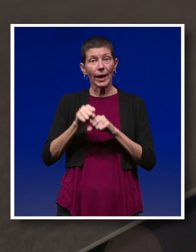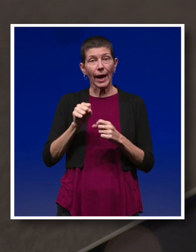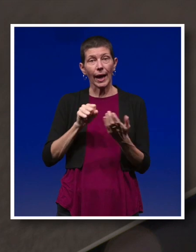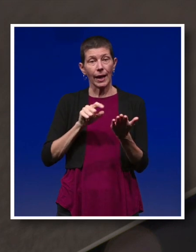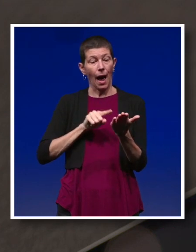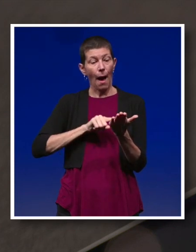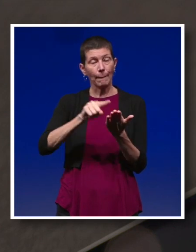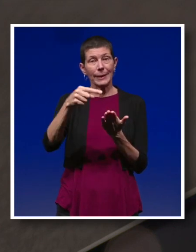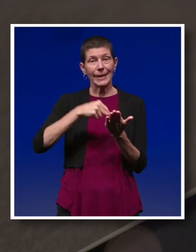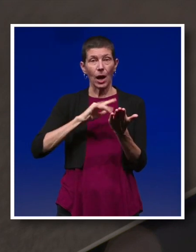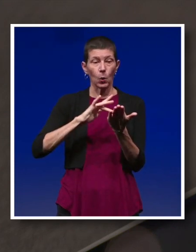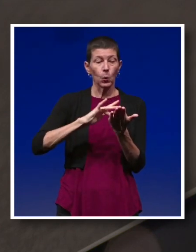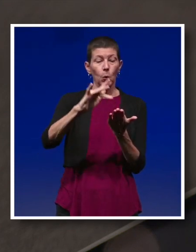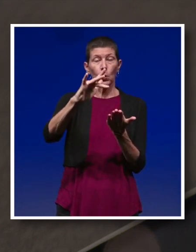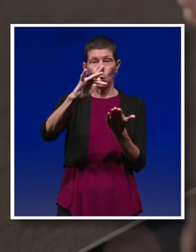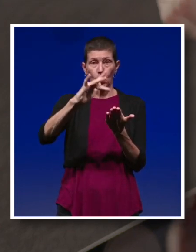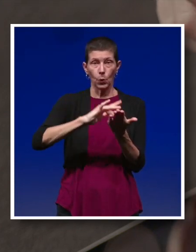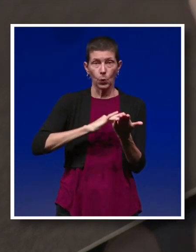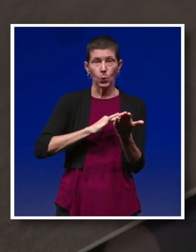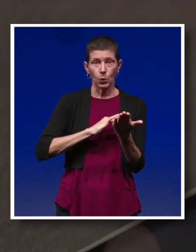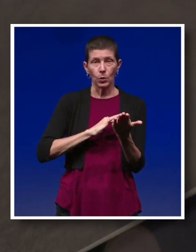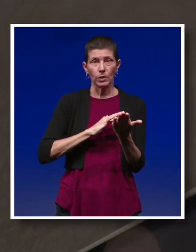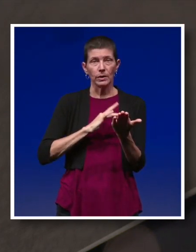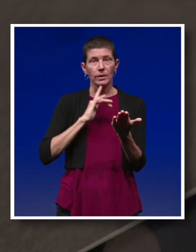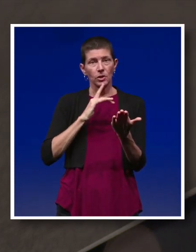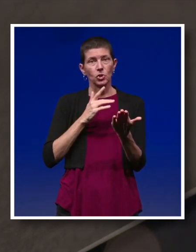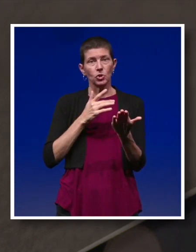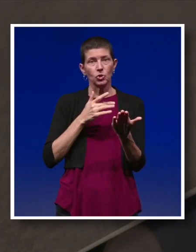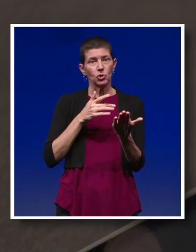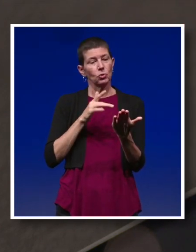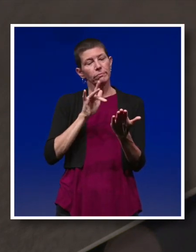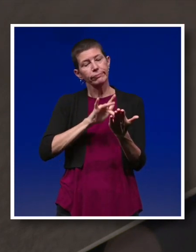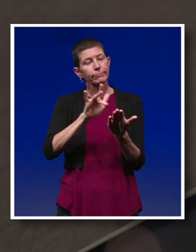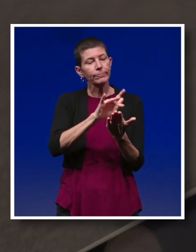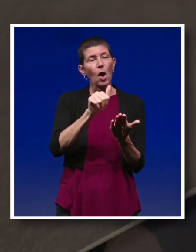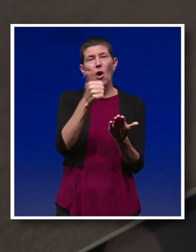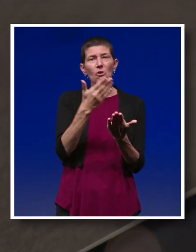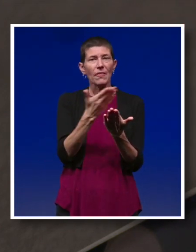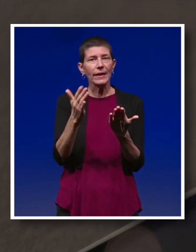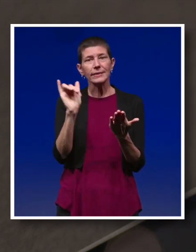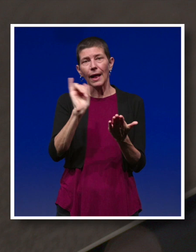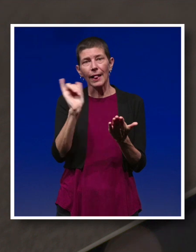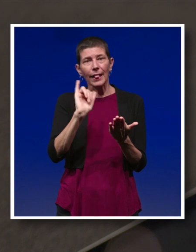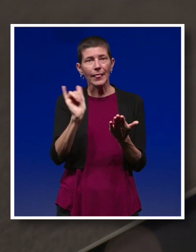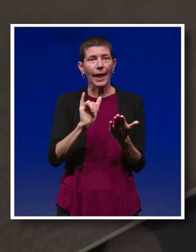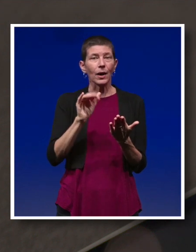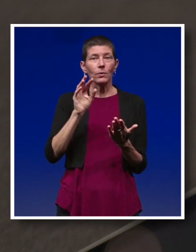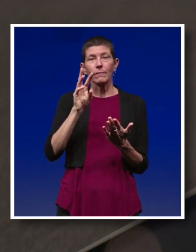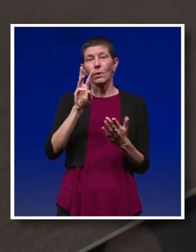You can also swipe up and down... to interact with other items